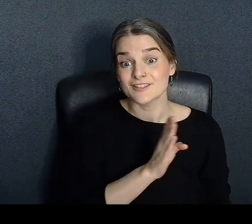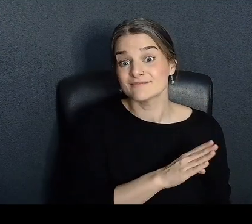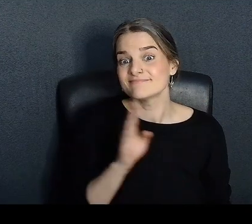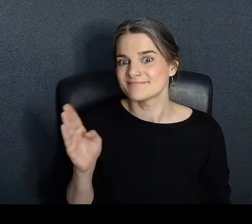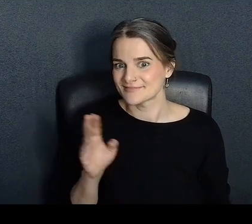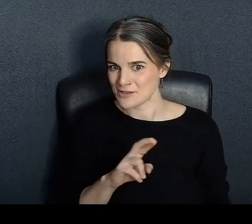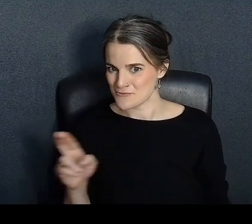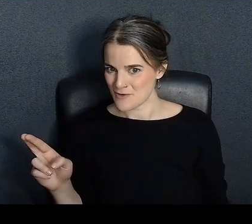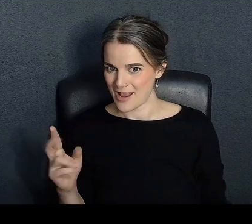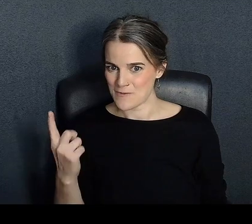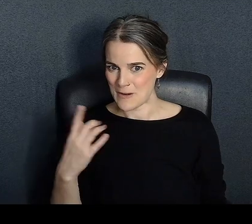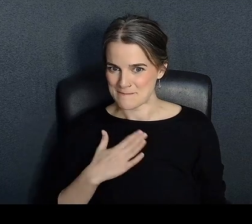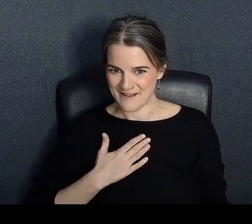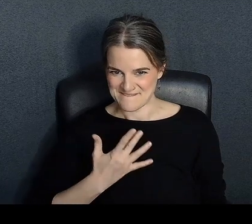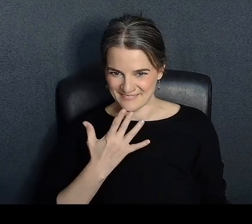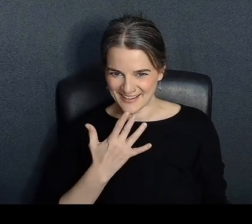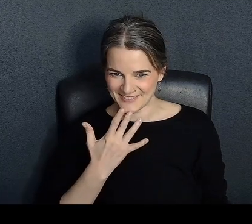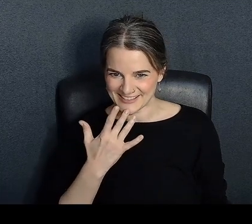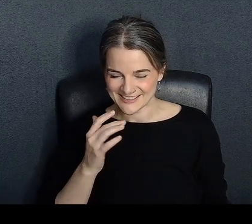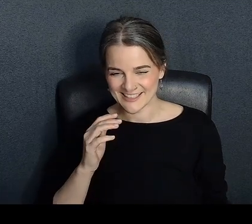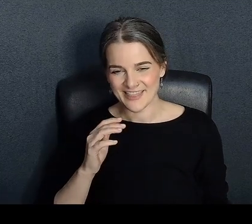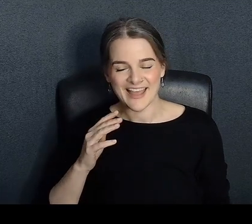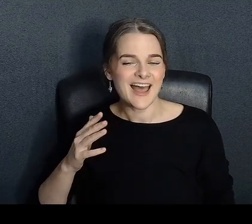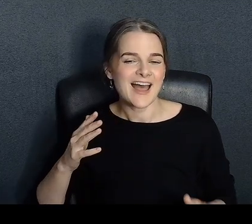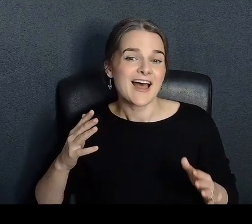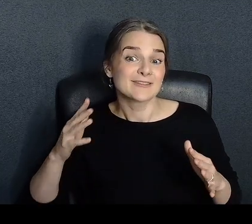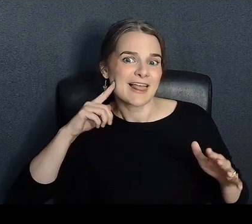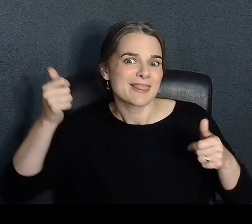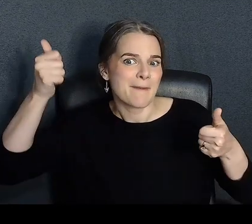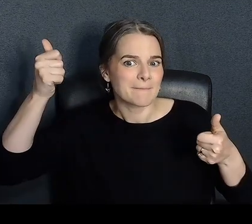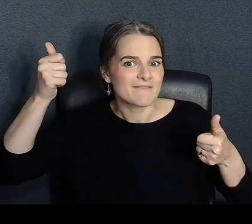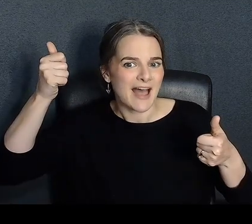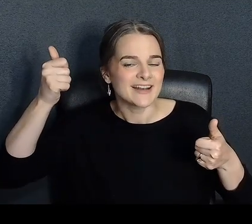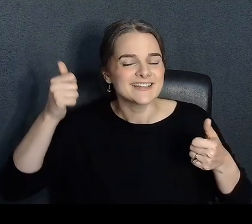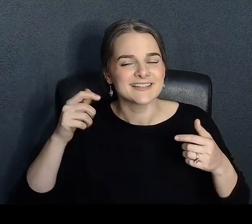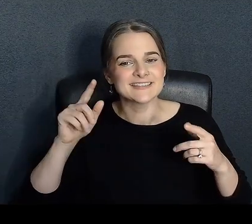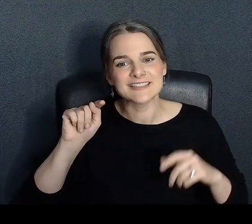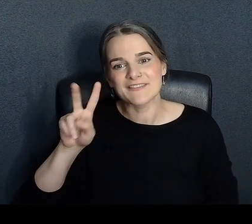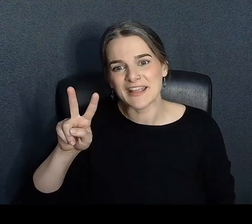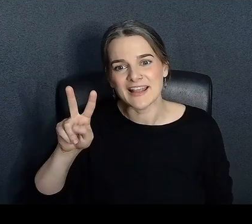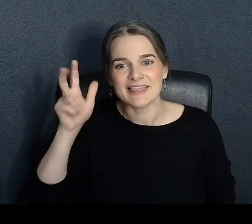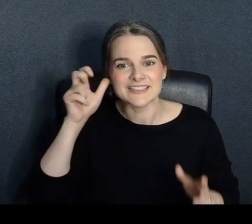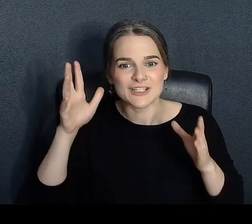It's the amplified TV listener. And that's the stethoscope style.